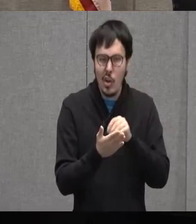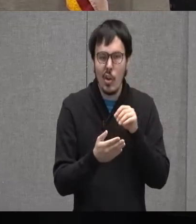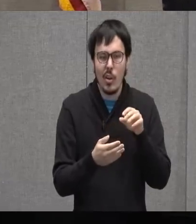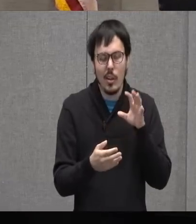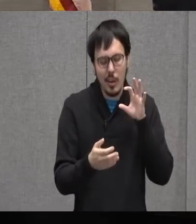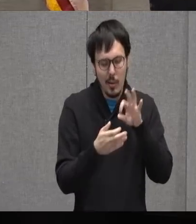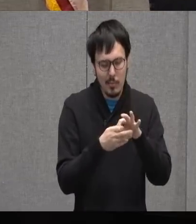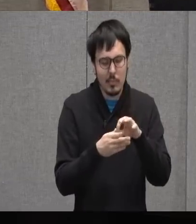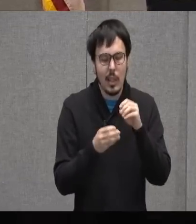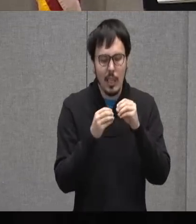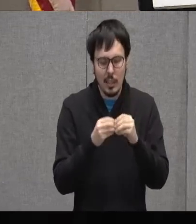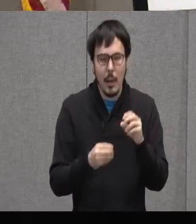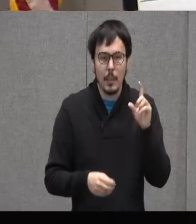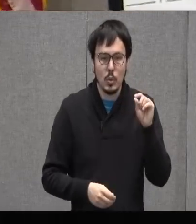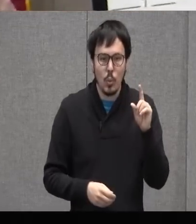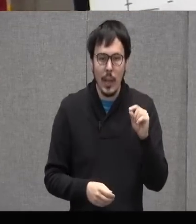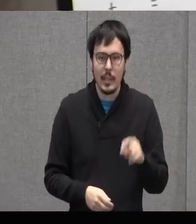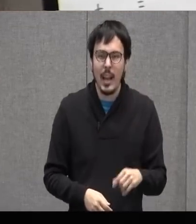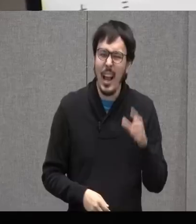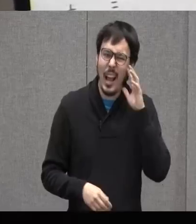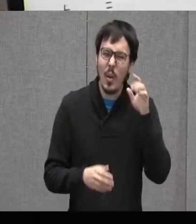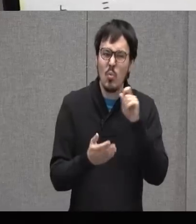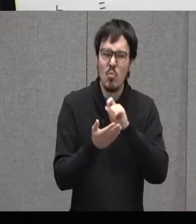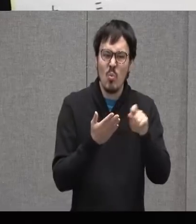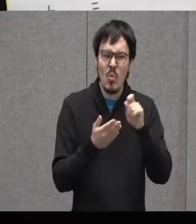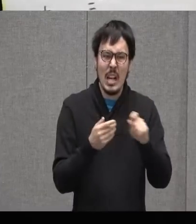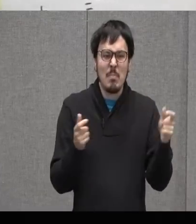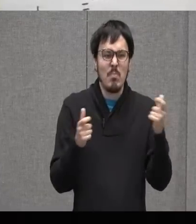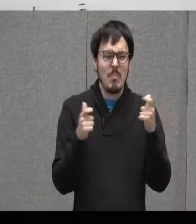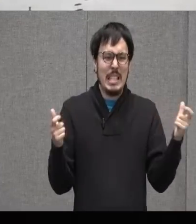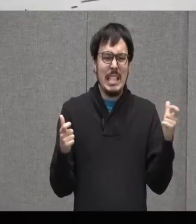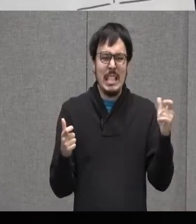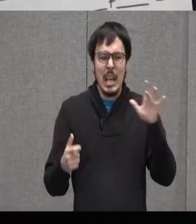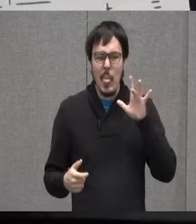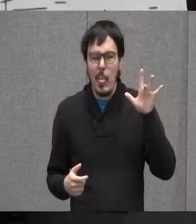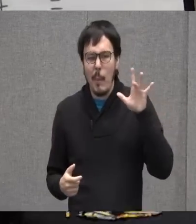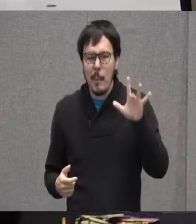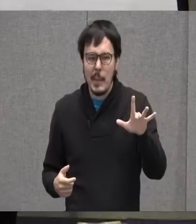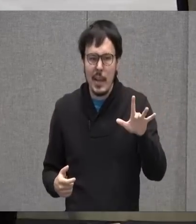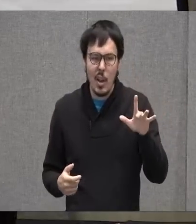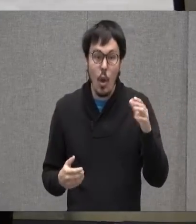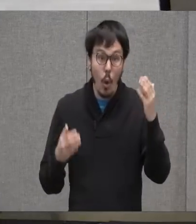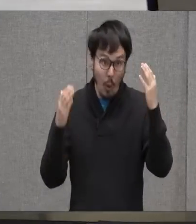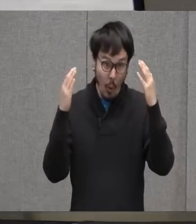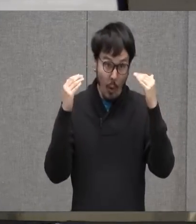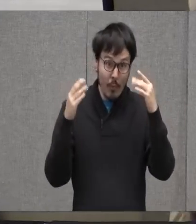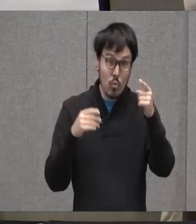Nice and big, hopefully you can see it. There's my number 20.